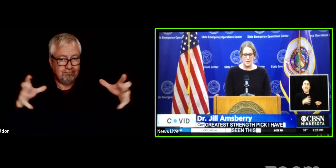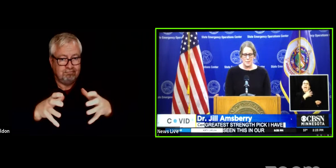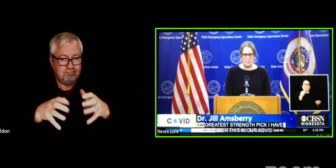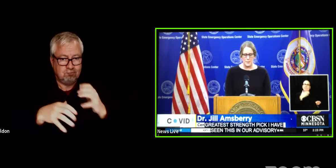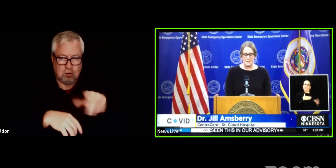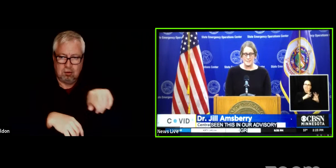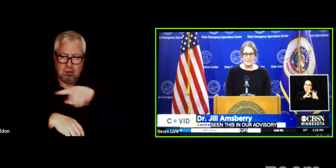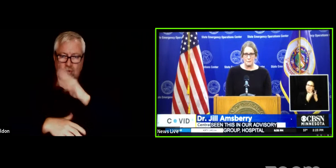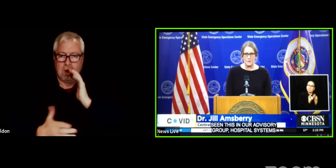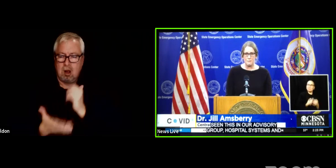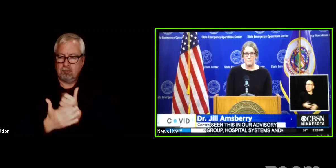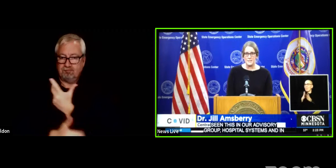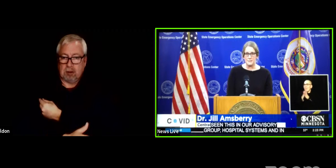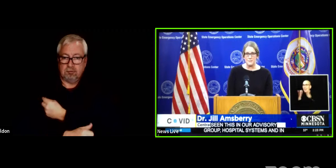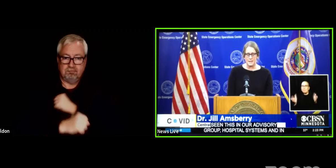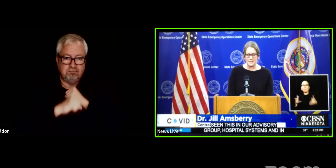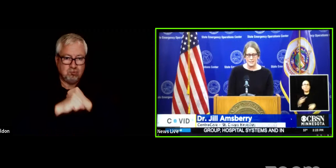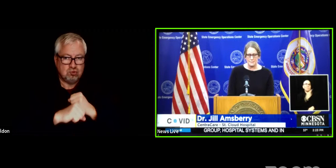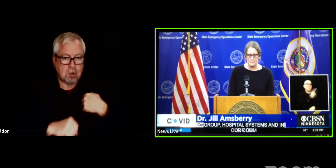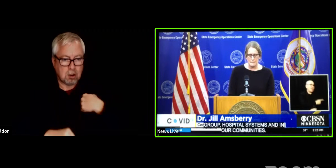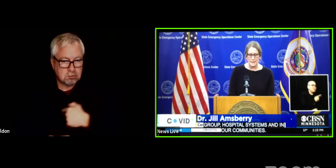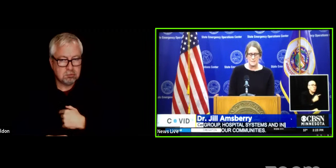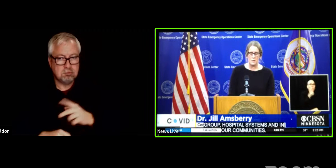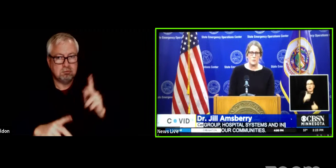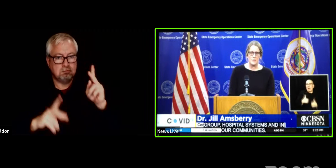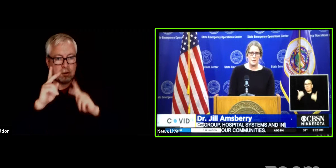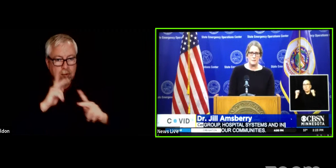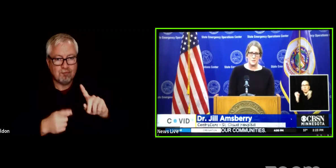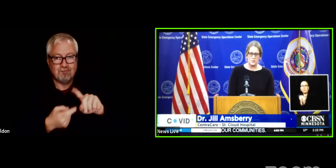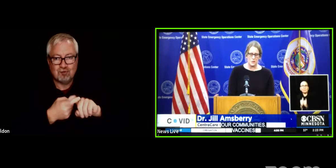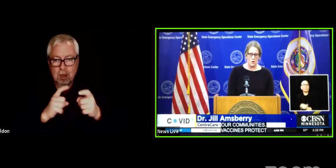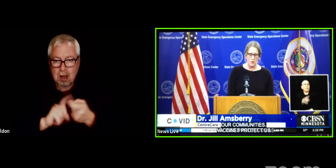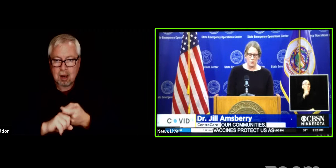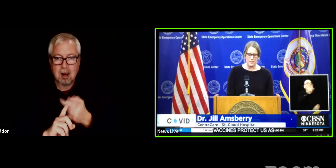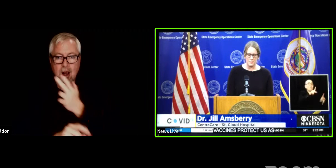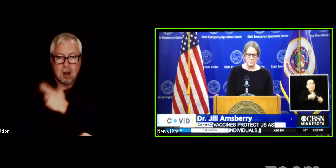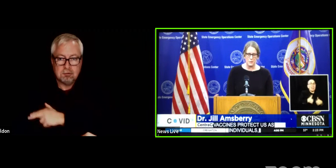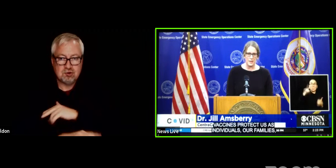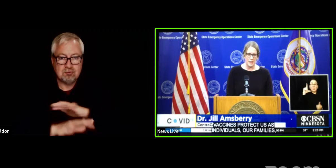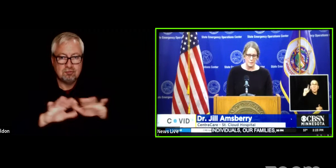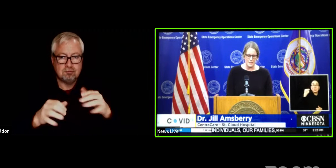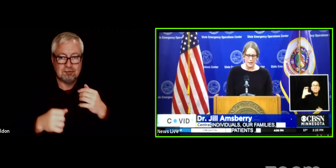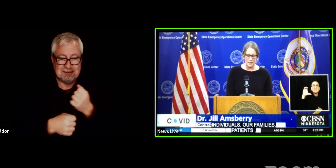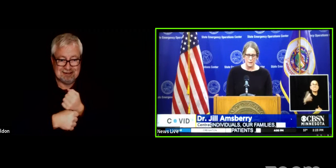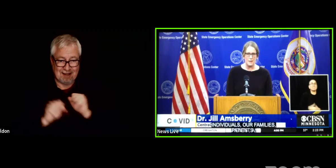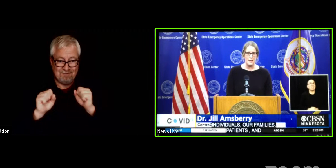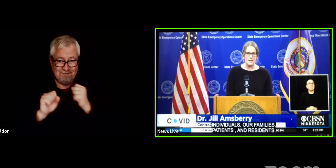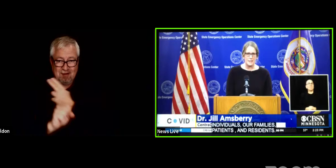BUT A SAFE AND EFFECTIVE VACCINE IS ONLY BENEFICIAL TO ALL PEOPLE WHEN WE COME TOGETHER,